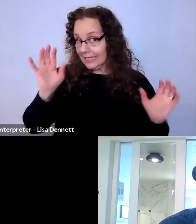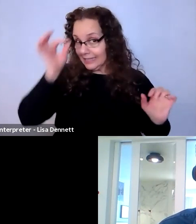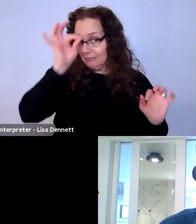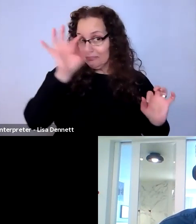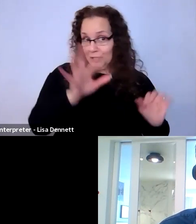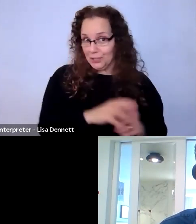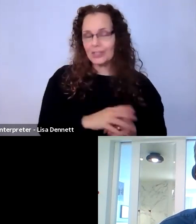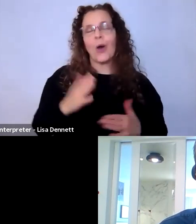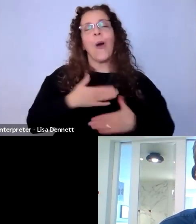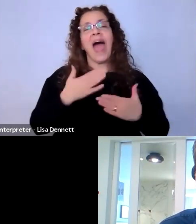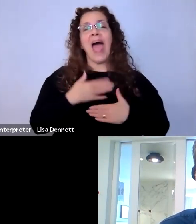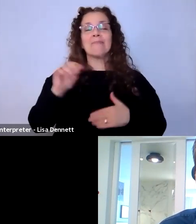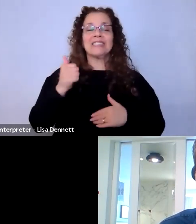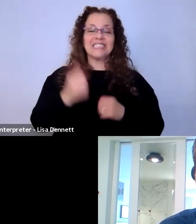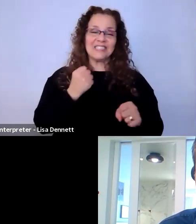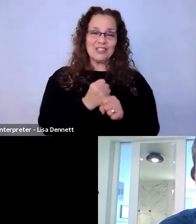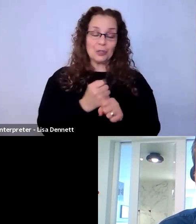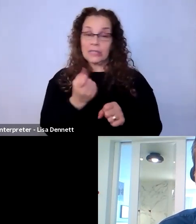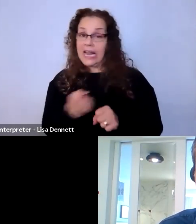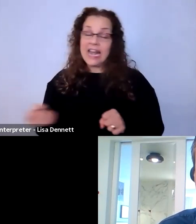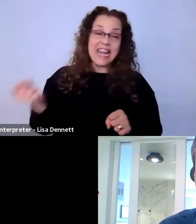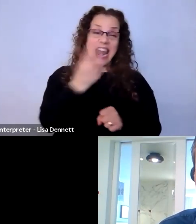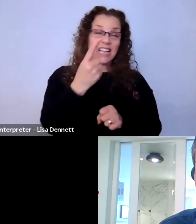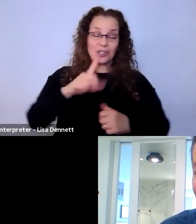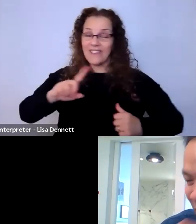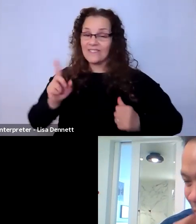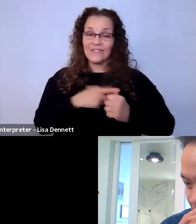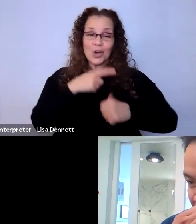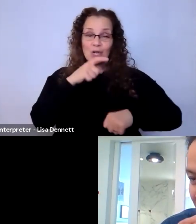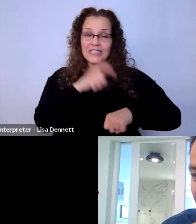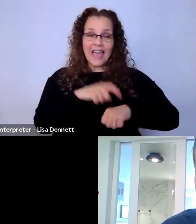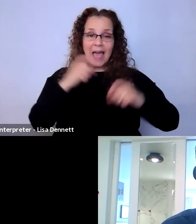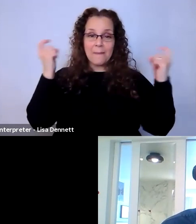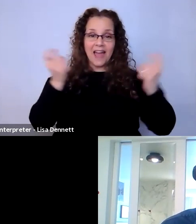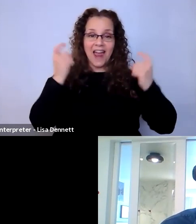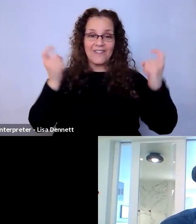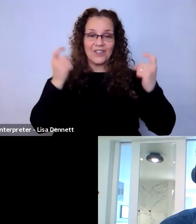yeah next year is going to be the very first anniversary of the gods day and.